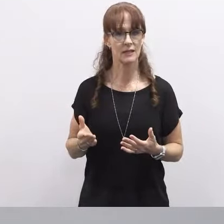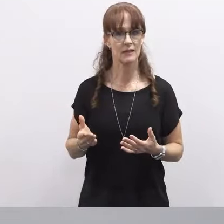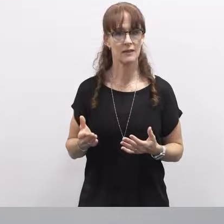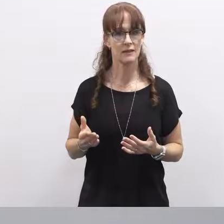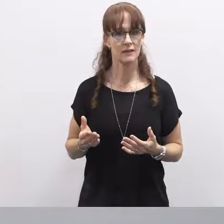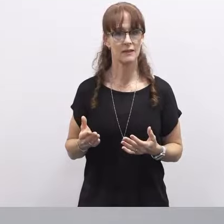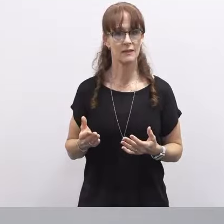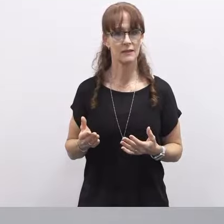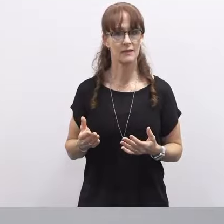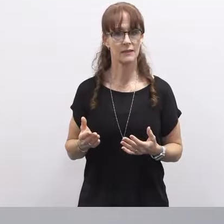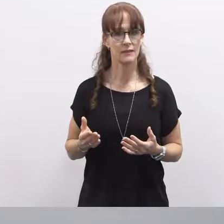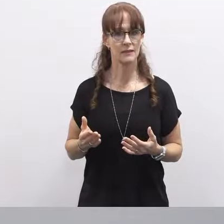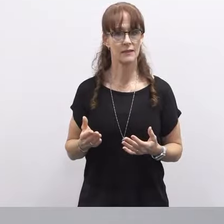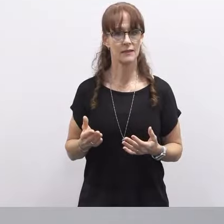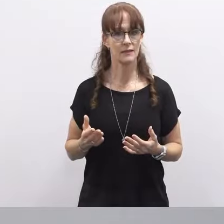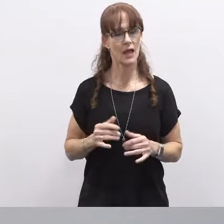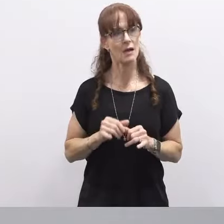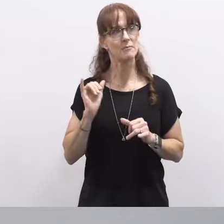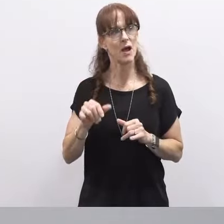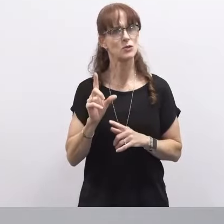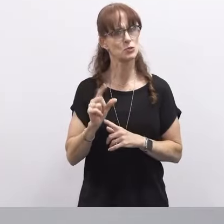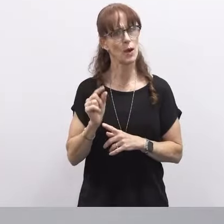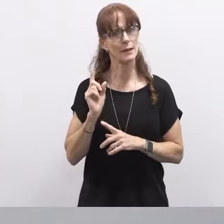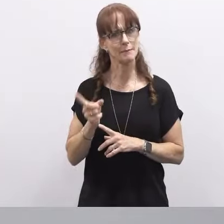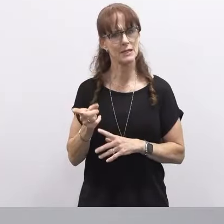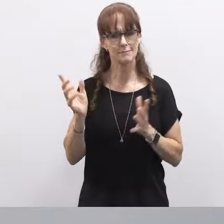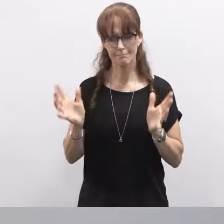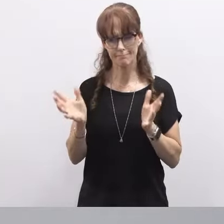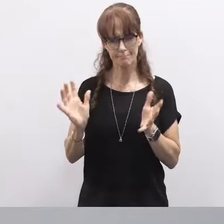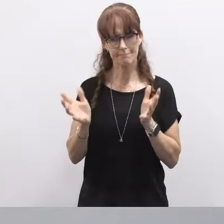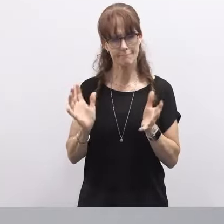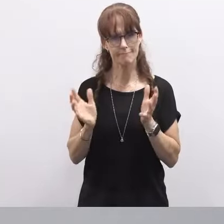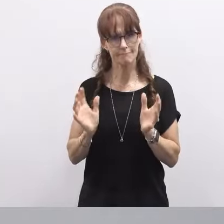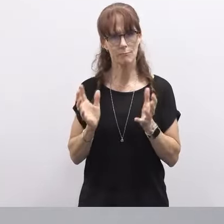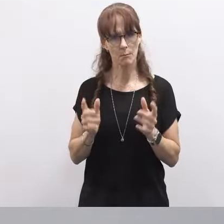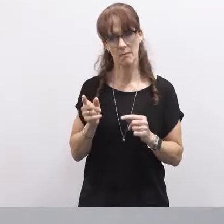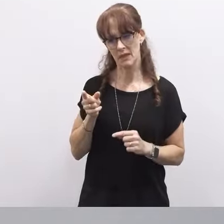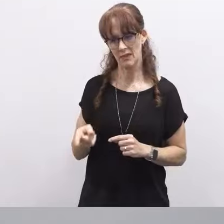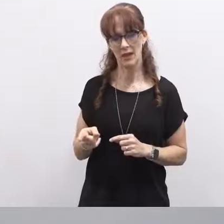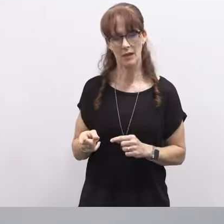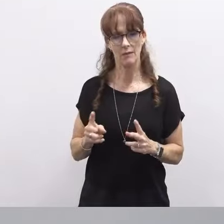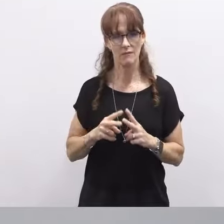but I stayed there for about 20 minutes, and it was very, very popular,